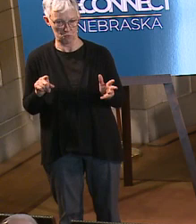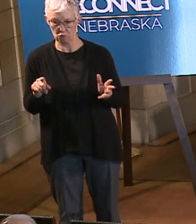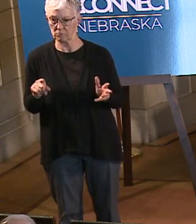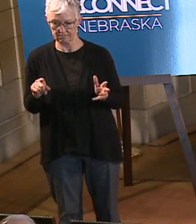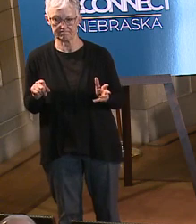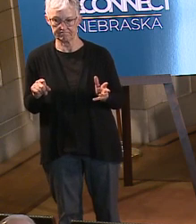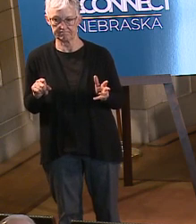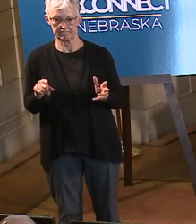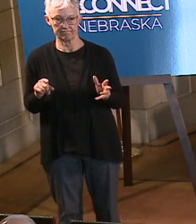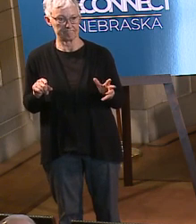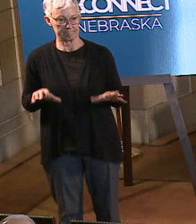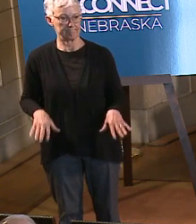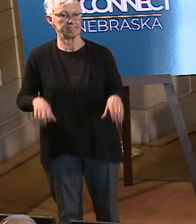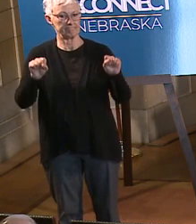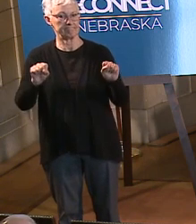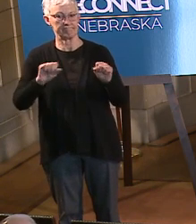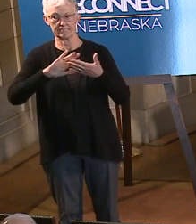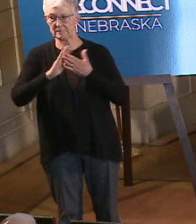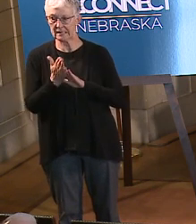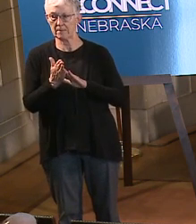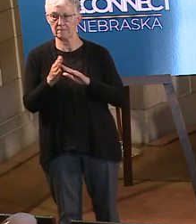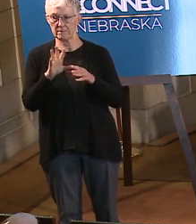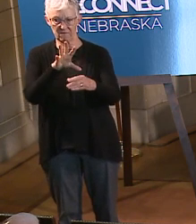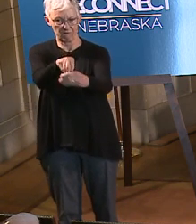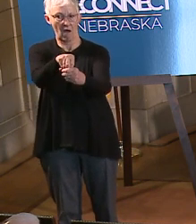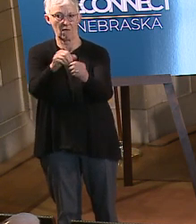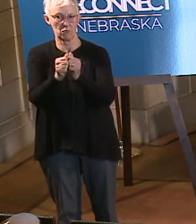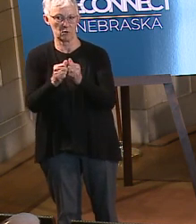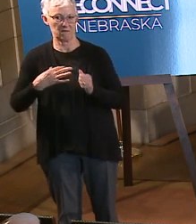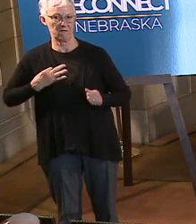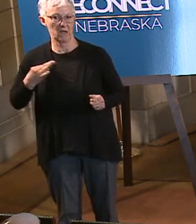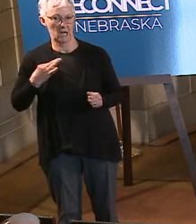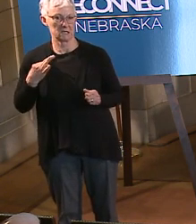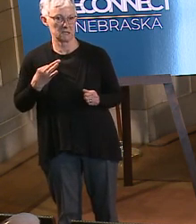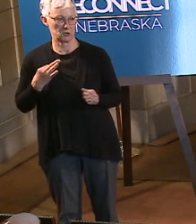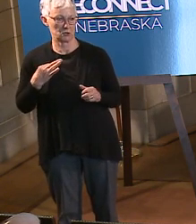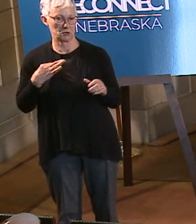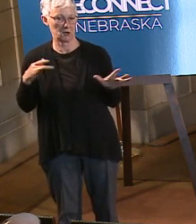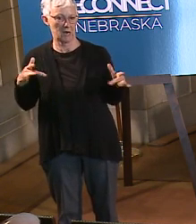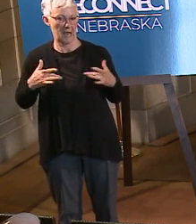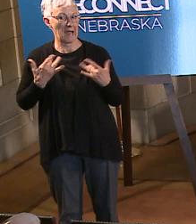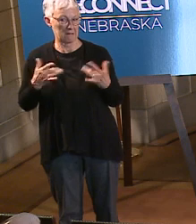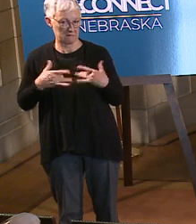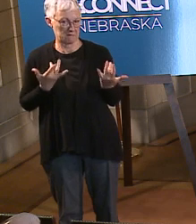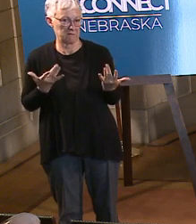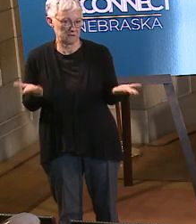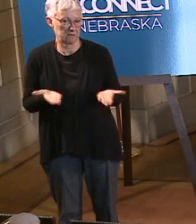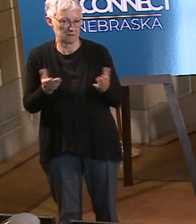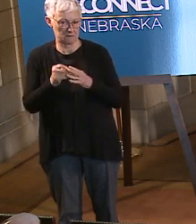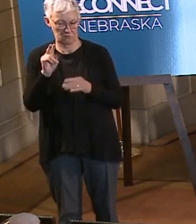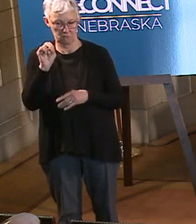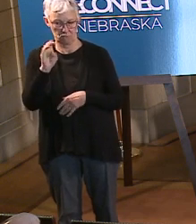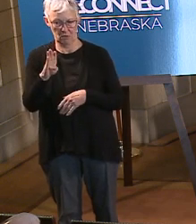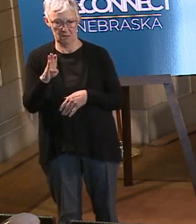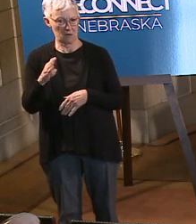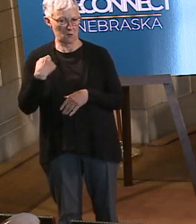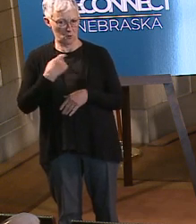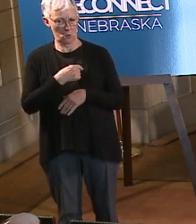RETURN BACK TO NORMAL, AND I ENCOURAGE EVERYONE TO STEP UP AGAIN AND GET INVOLVED IN THE